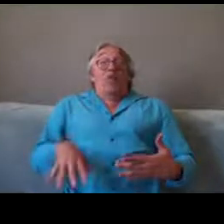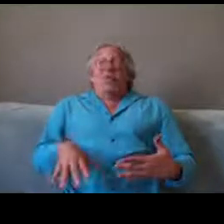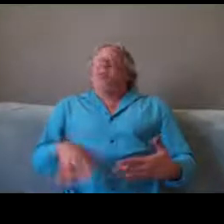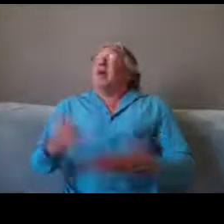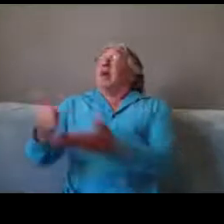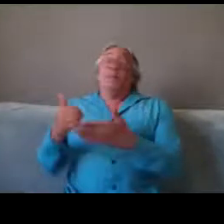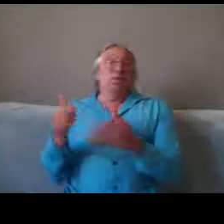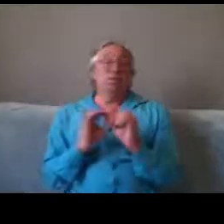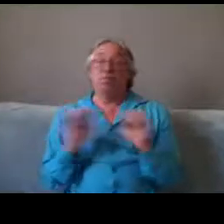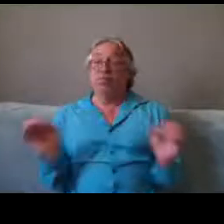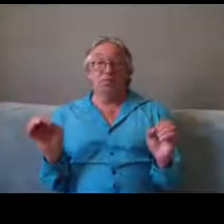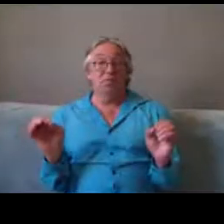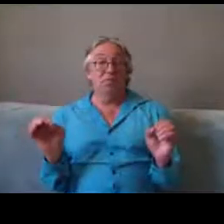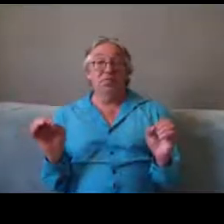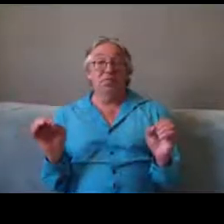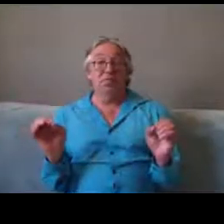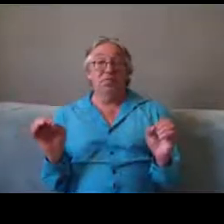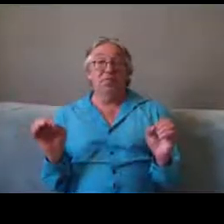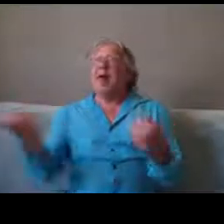As you see, really a package of always